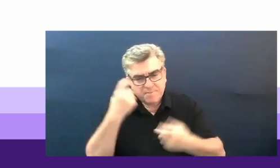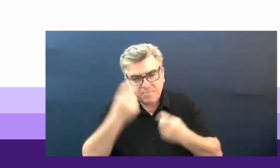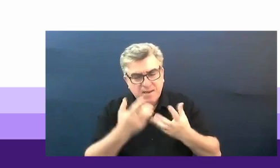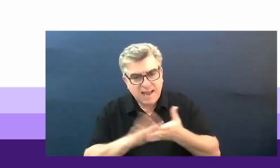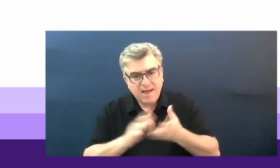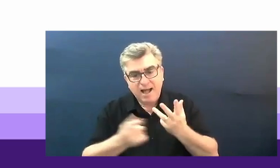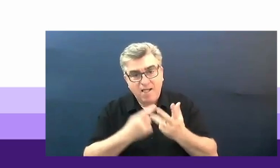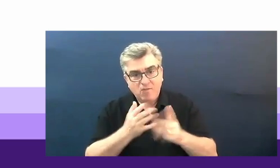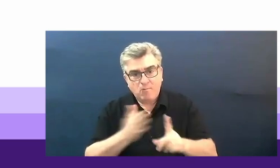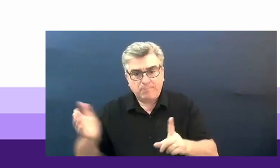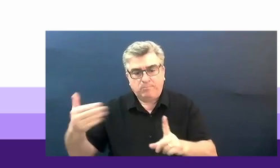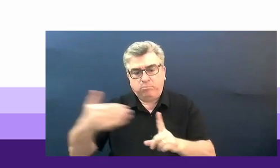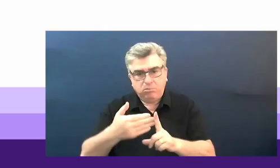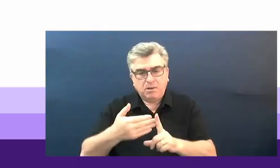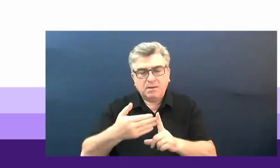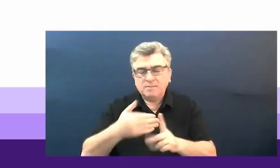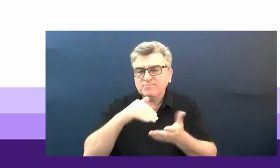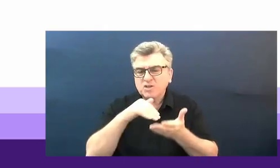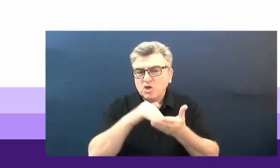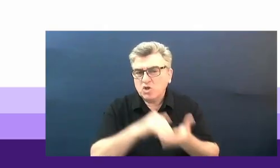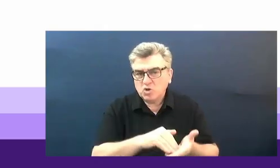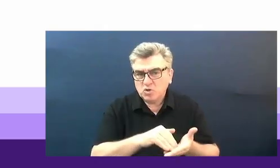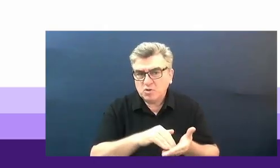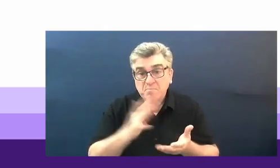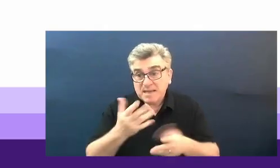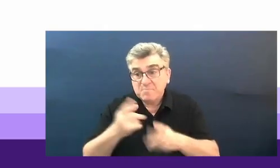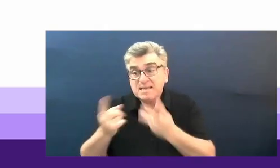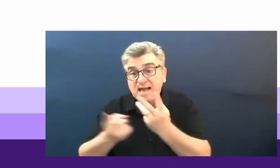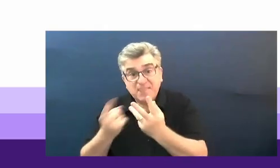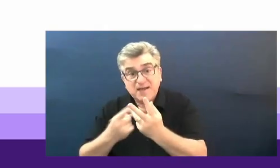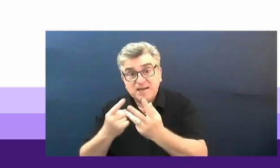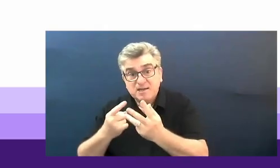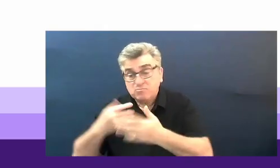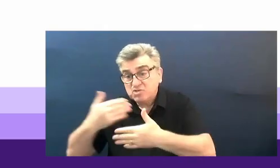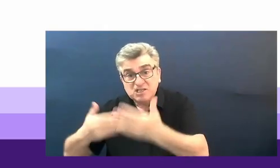in accessing some procedures that might need to be done in a tertiary setting. For example,